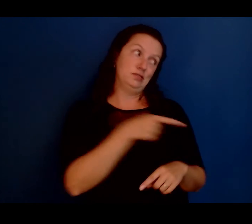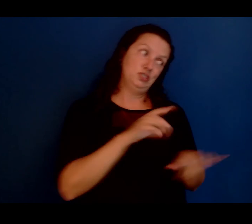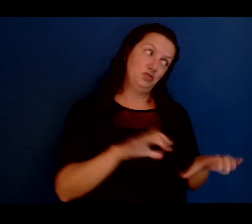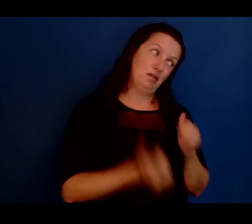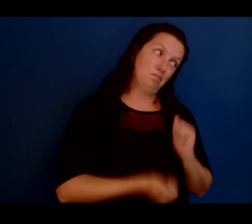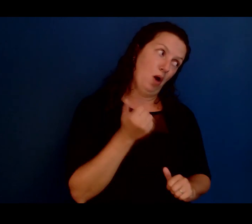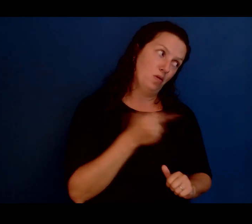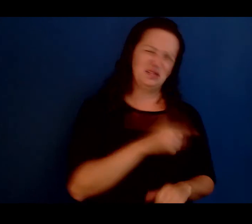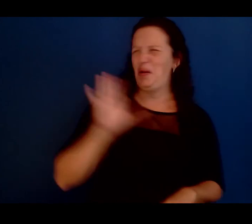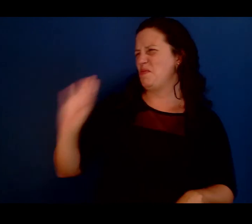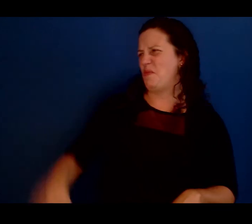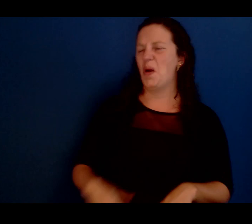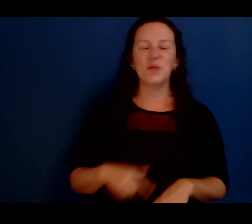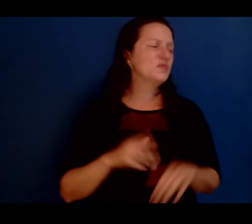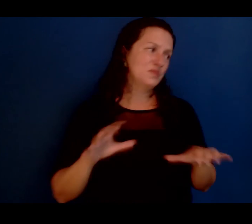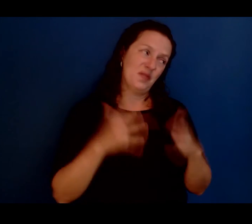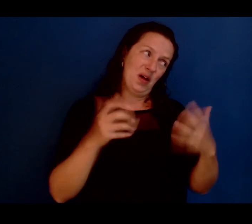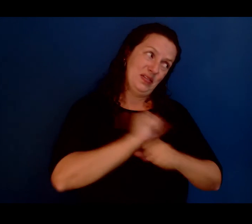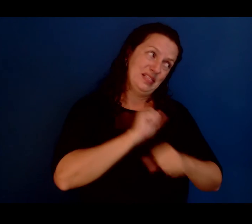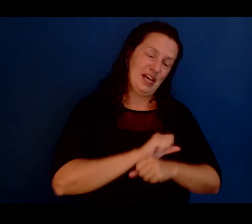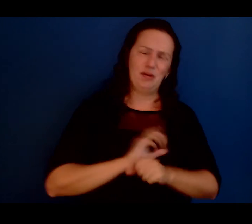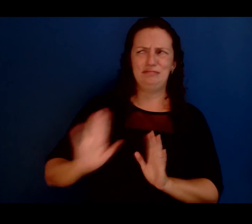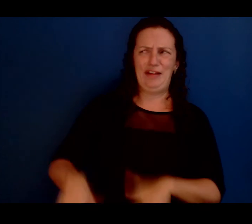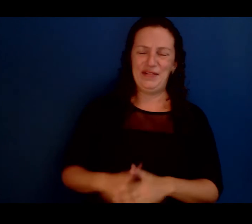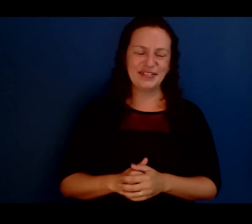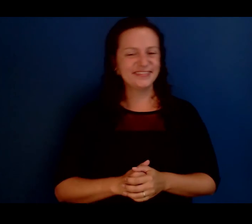She did all the the hard work, the labor part. No. I want students to be able